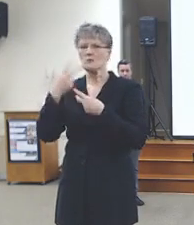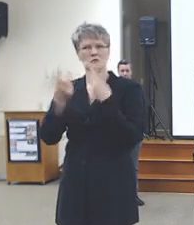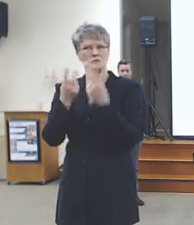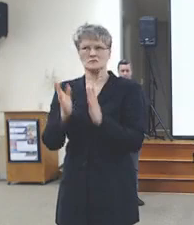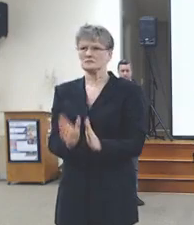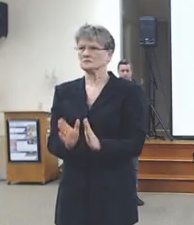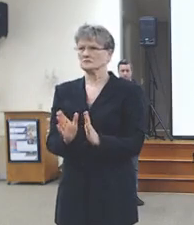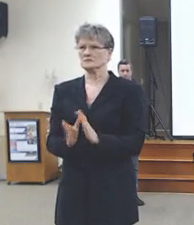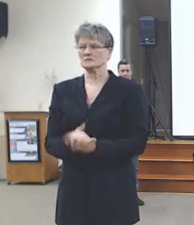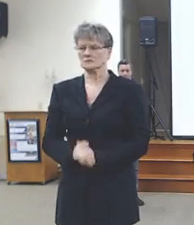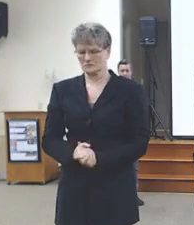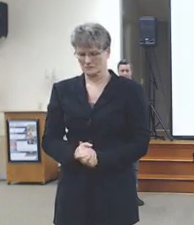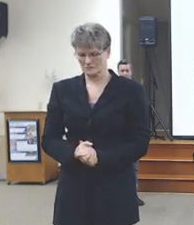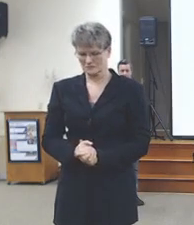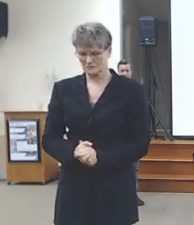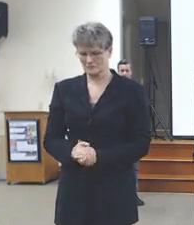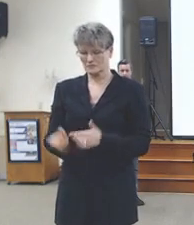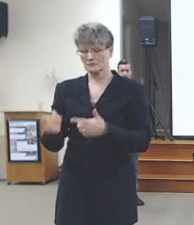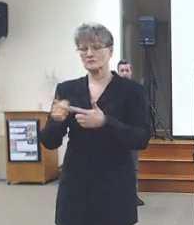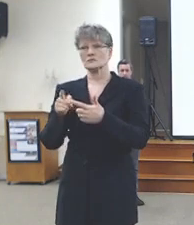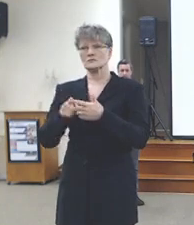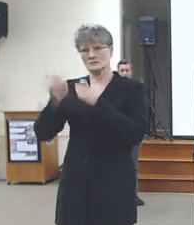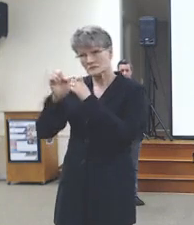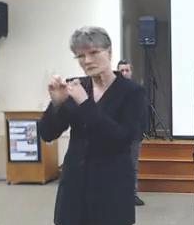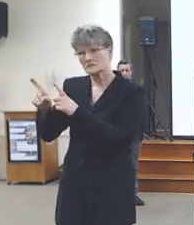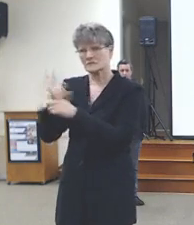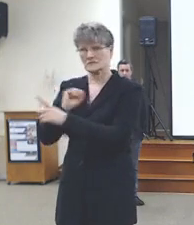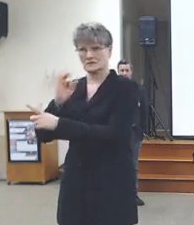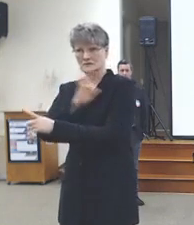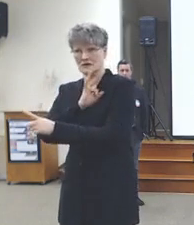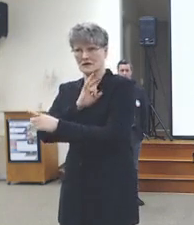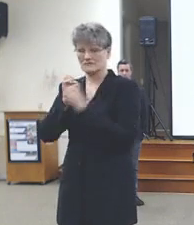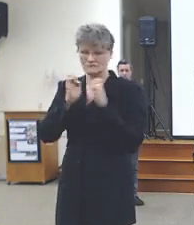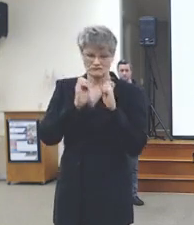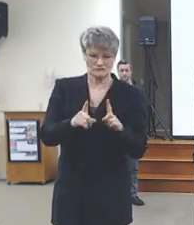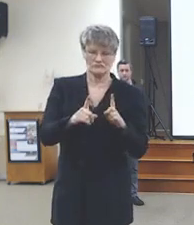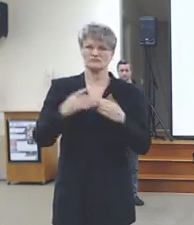really working on educating our staff in the community on the importance of